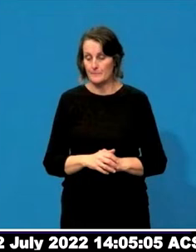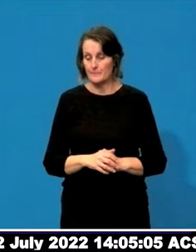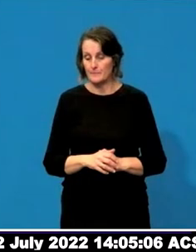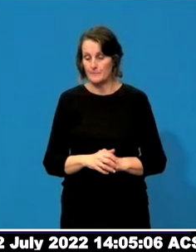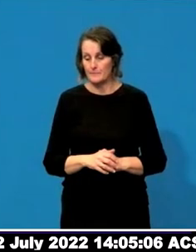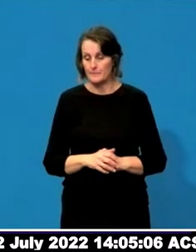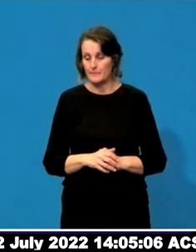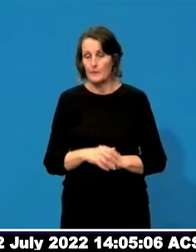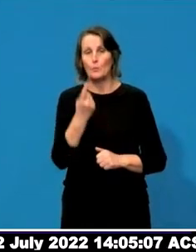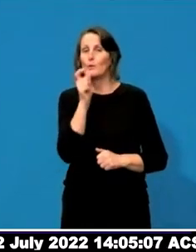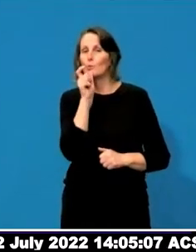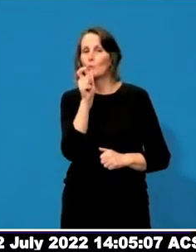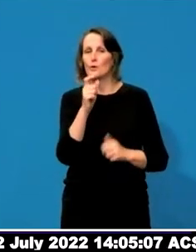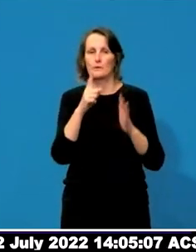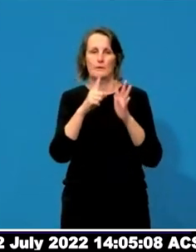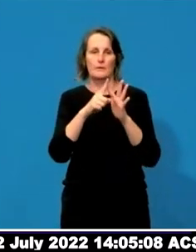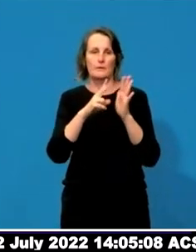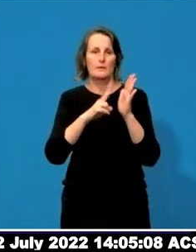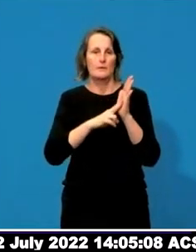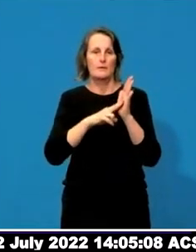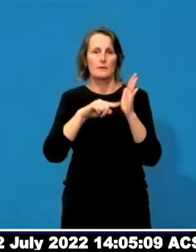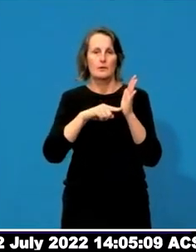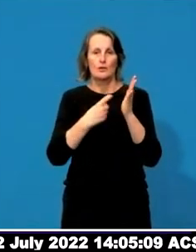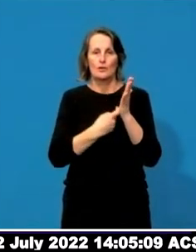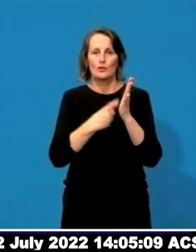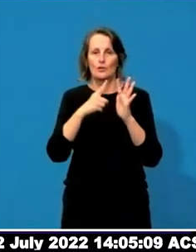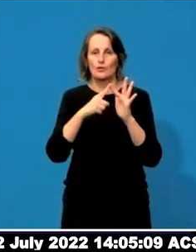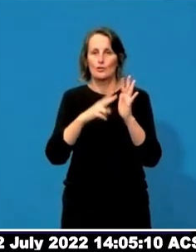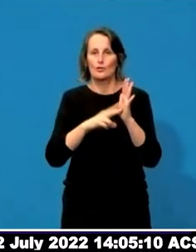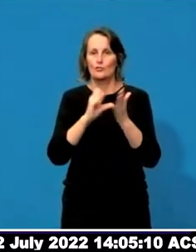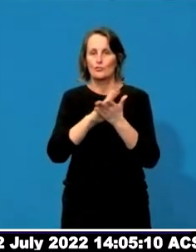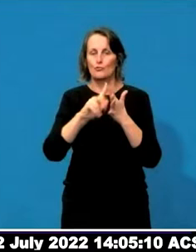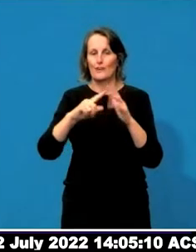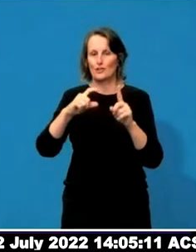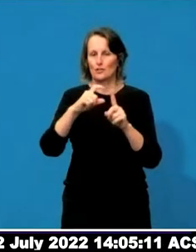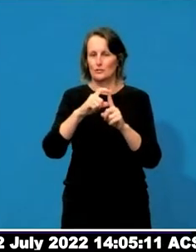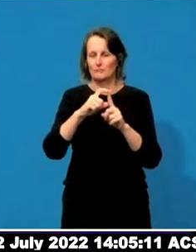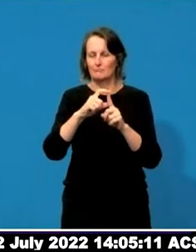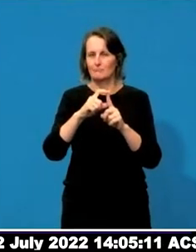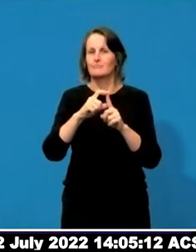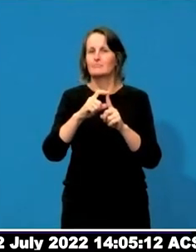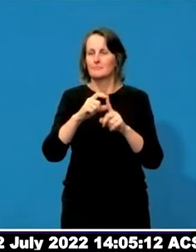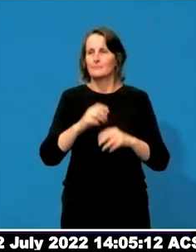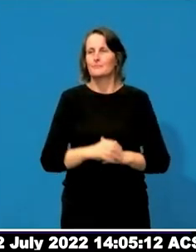or they are aspects of community life that cannot be changed